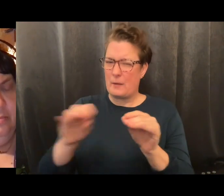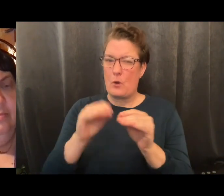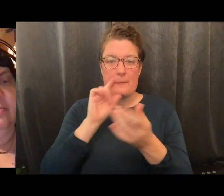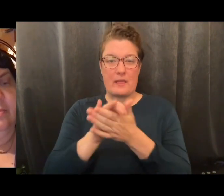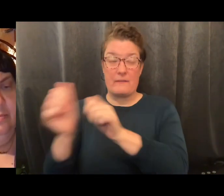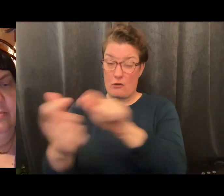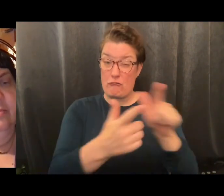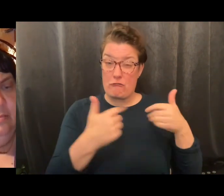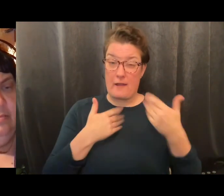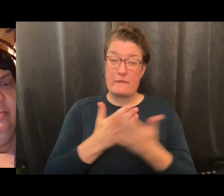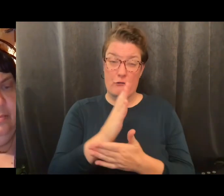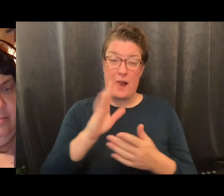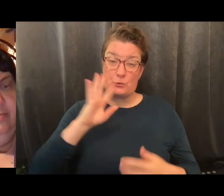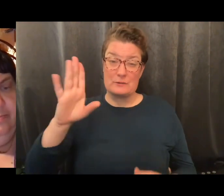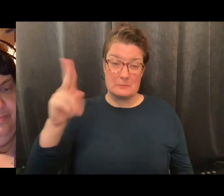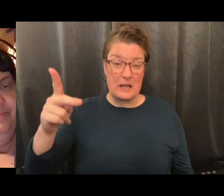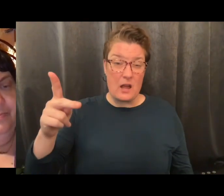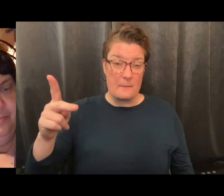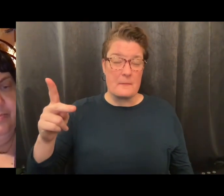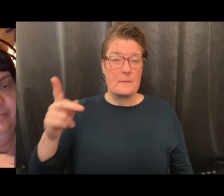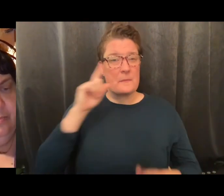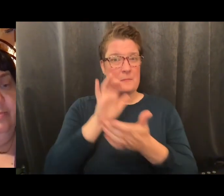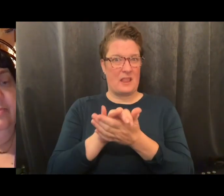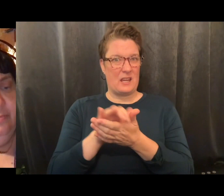everybody should feel that they're an authority as a human being.